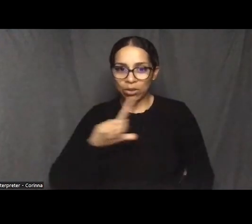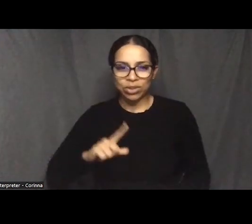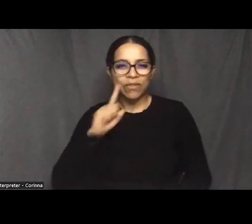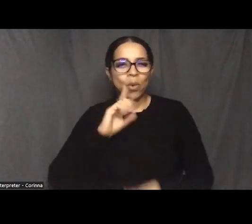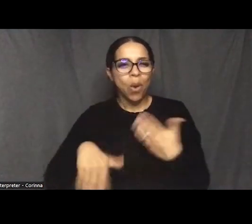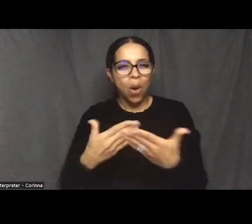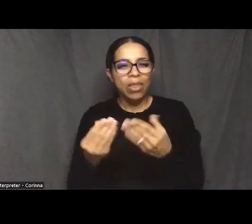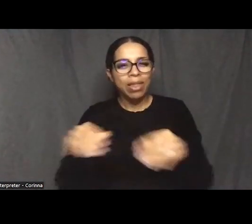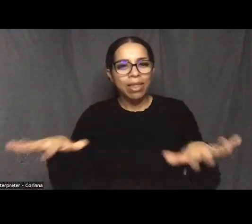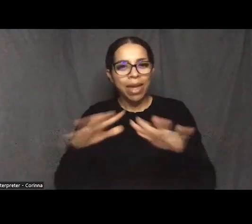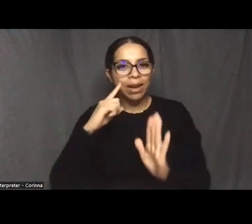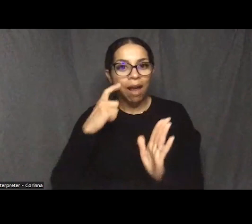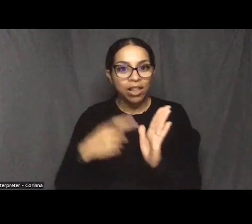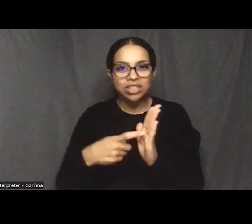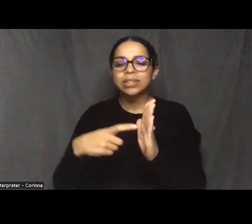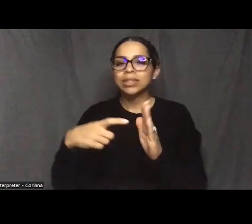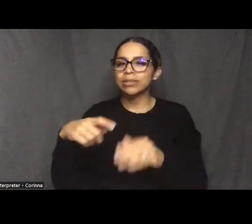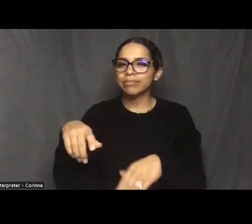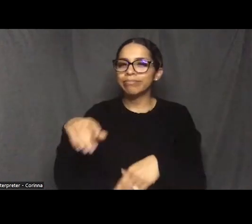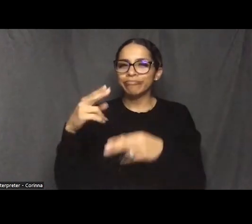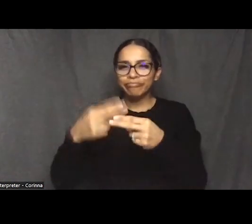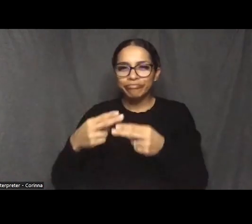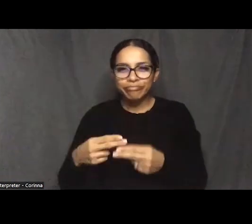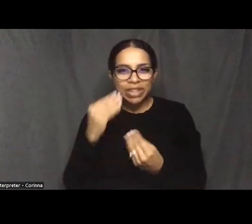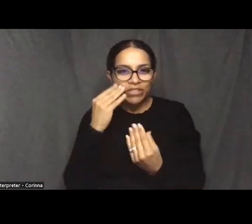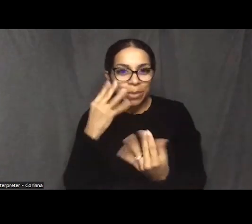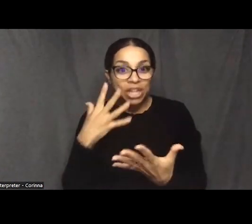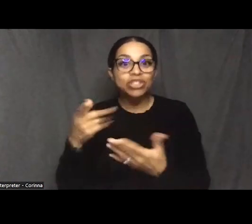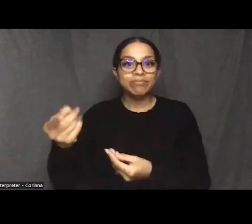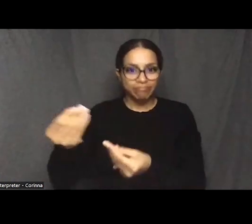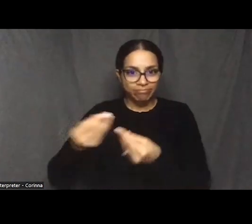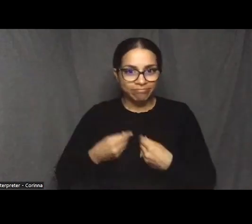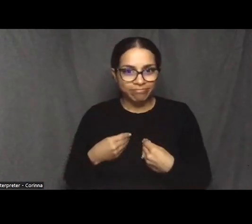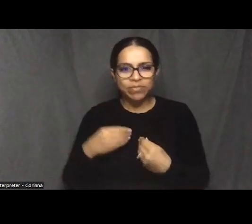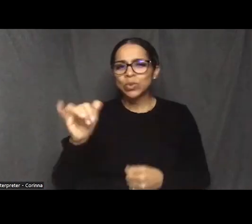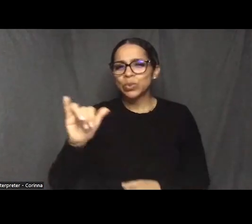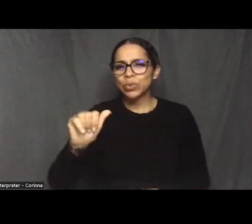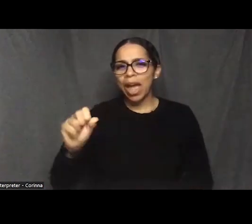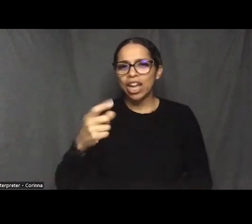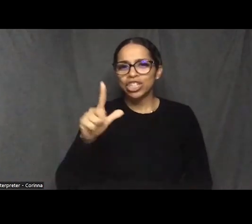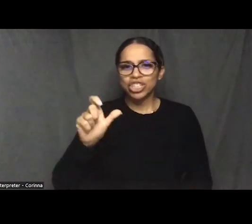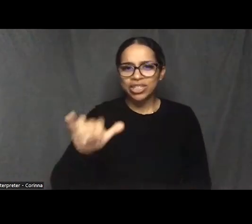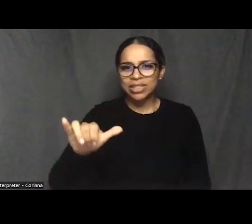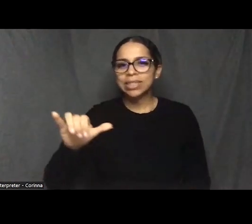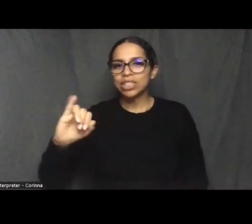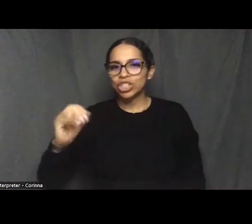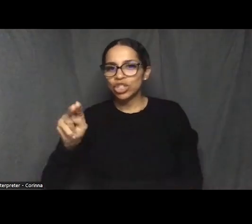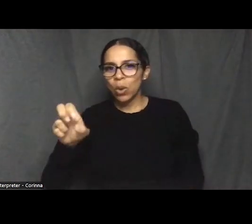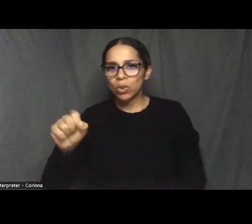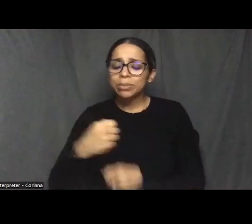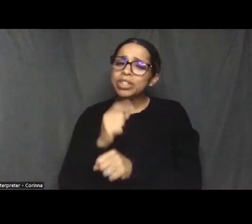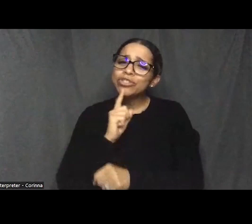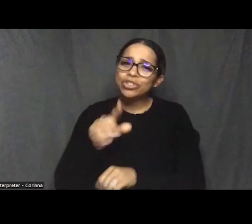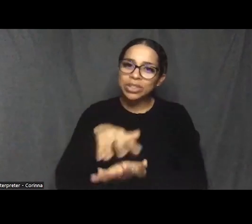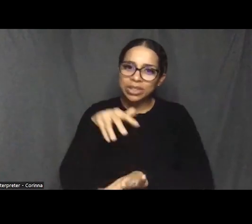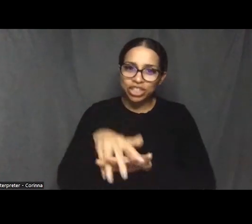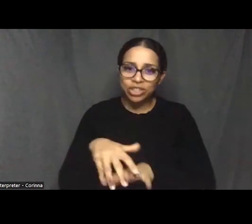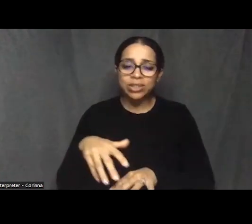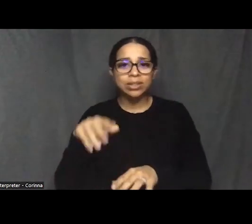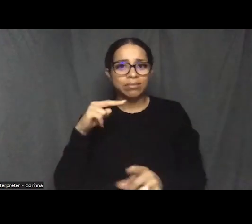and to local leaders like Ashley Minner Jones for ensuring that Indigenous voices are heard and recognized in Baltimore today.